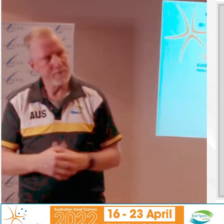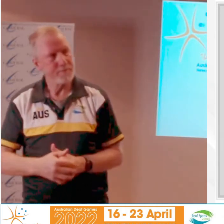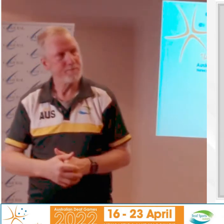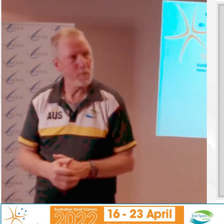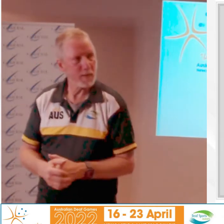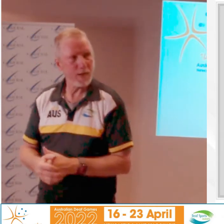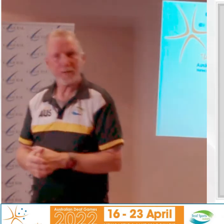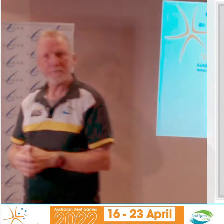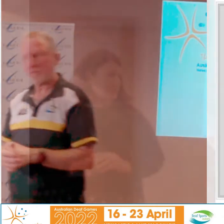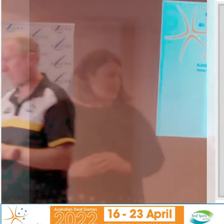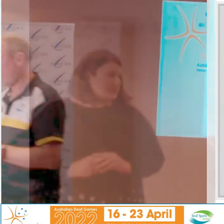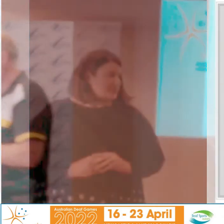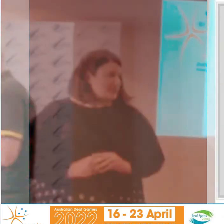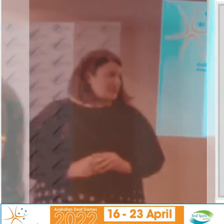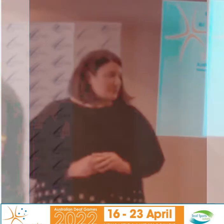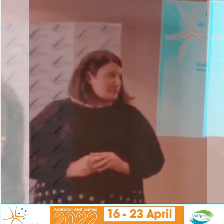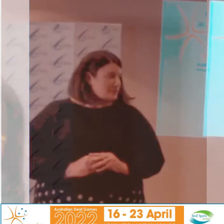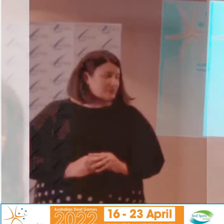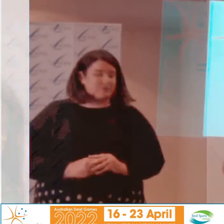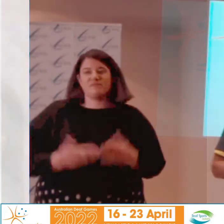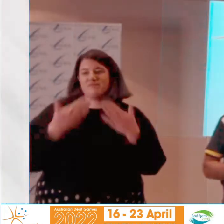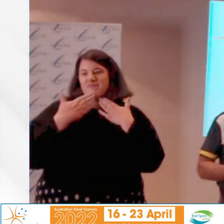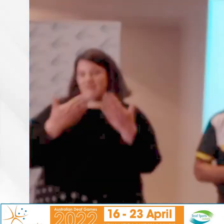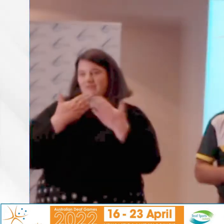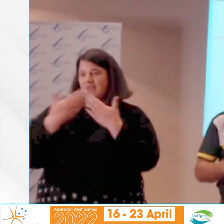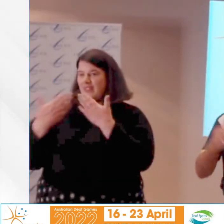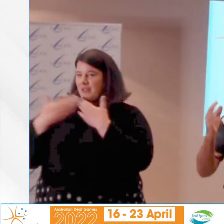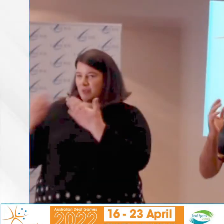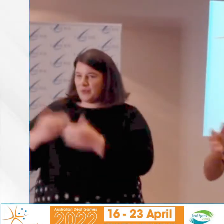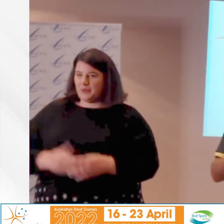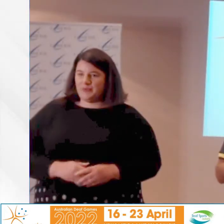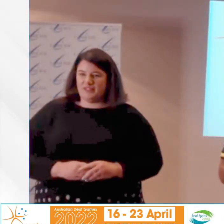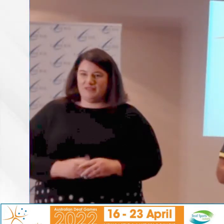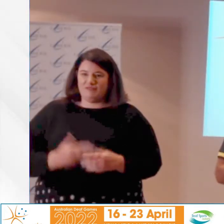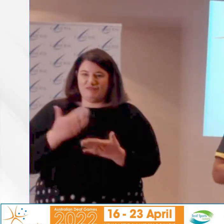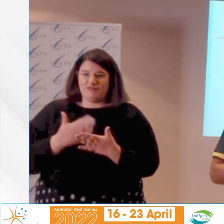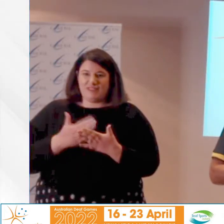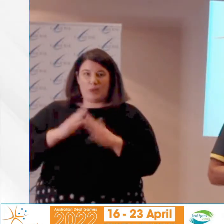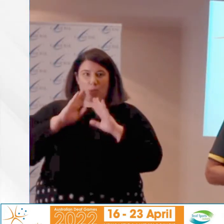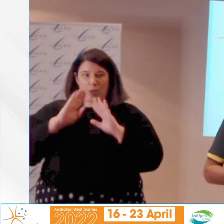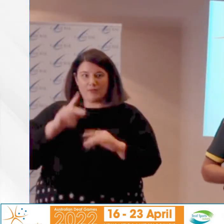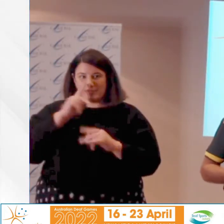come out Gary thank you very much it's wonderful to see so many people here tonight